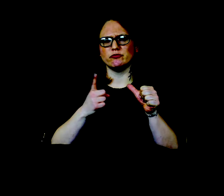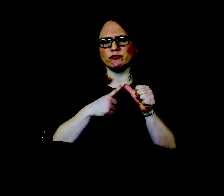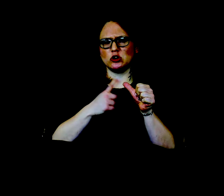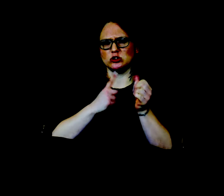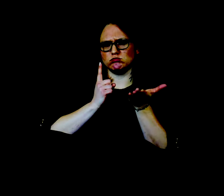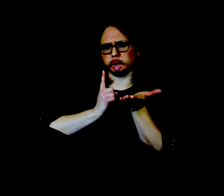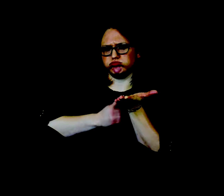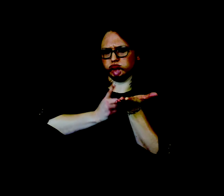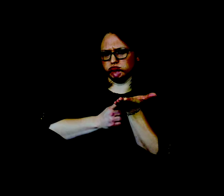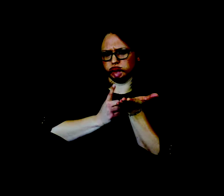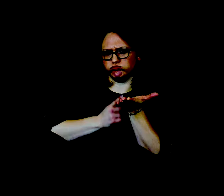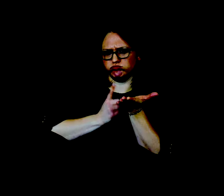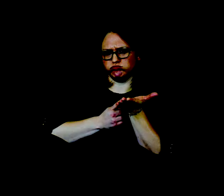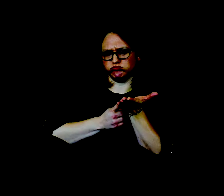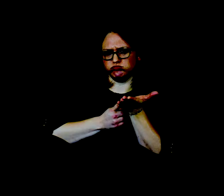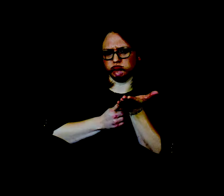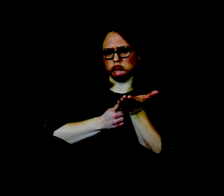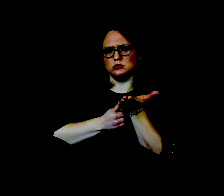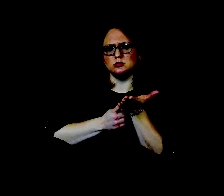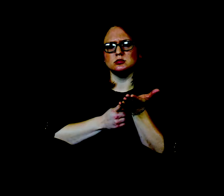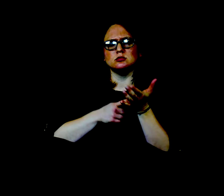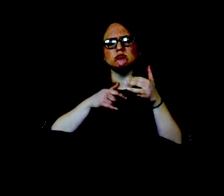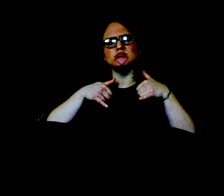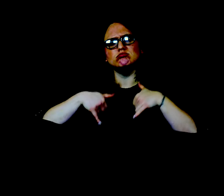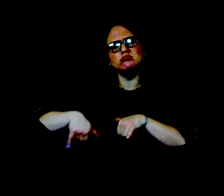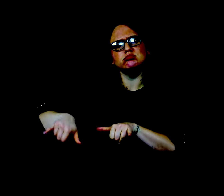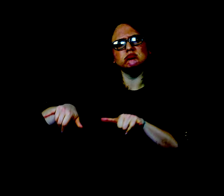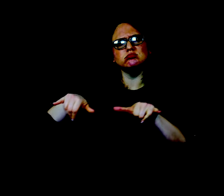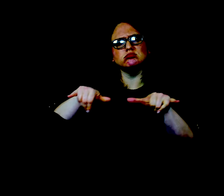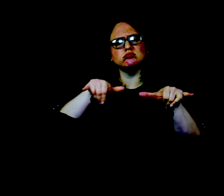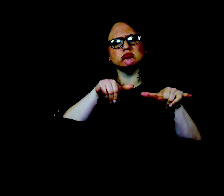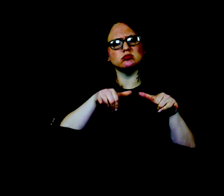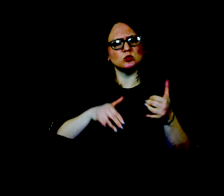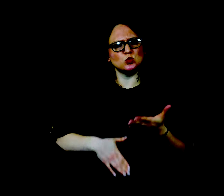the implementation and do the day to day work.